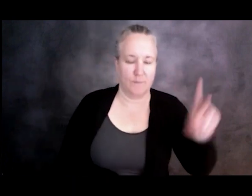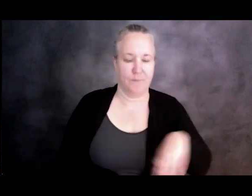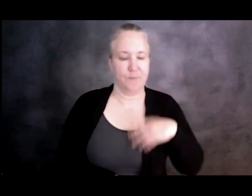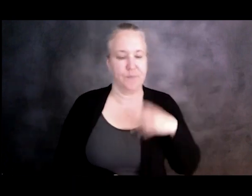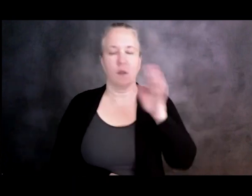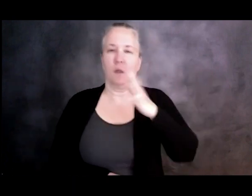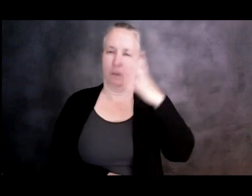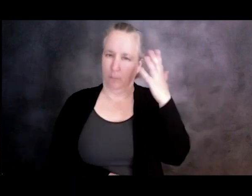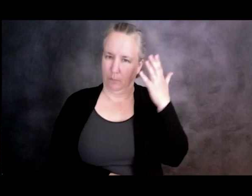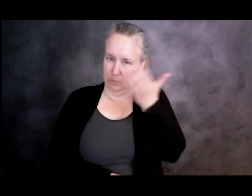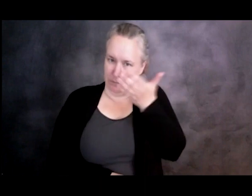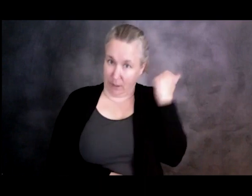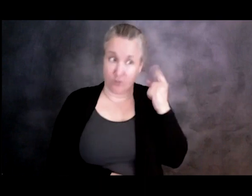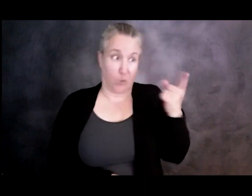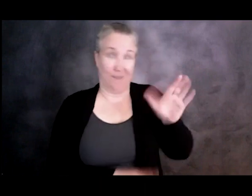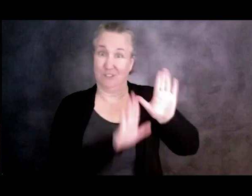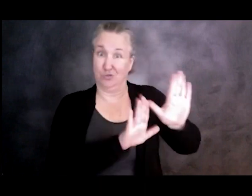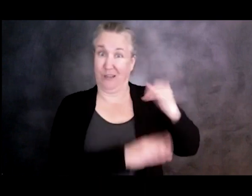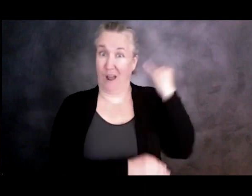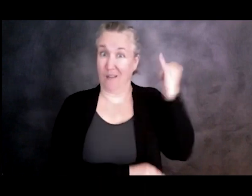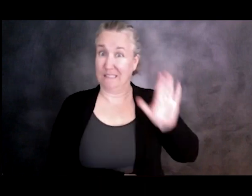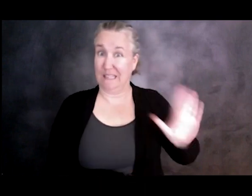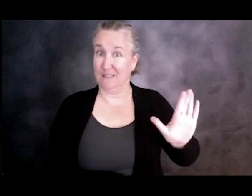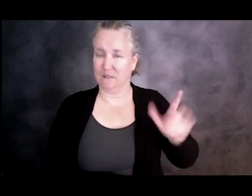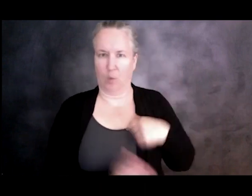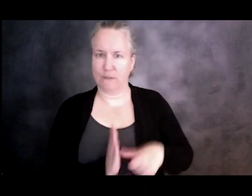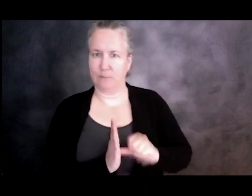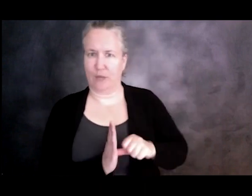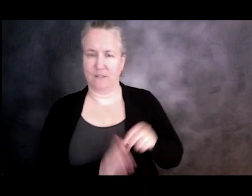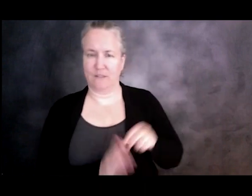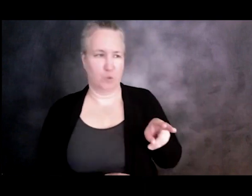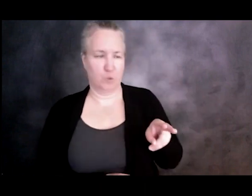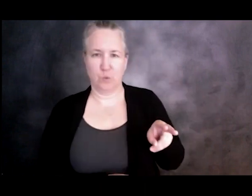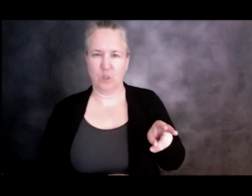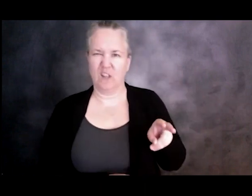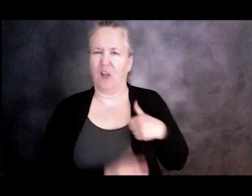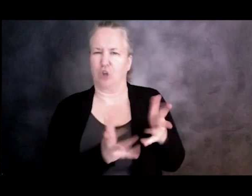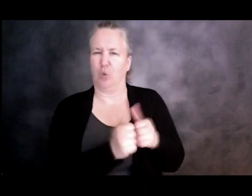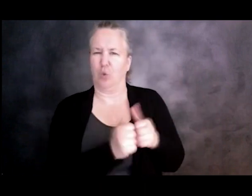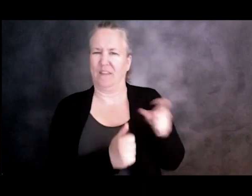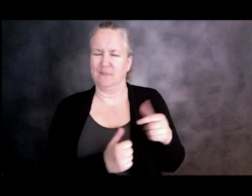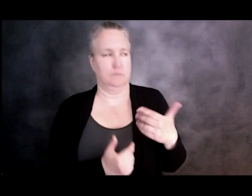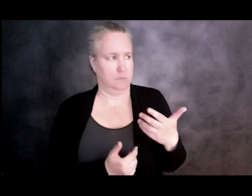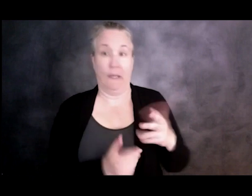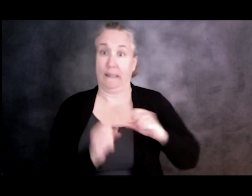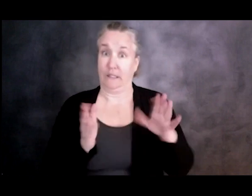because Park Chan-wook, one of his great ideas-- and it was really impressive to talk to him for a while, because he clearly read the novel, which is not always